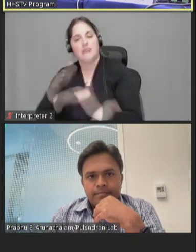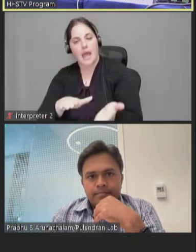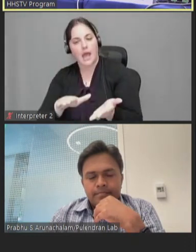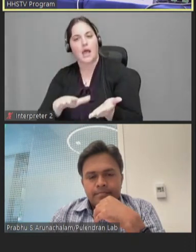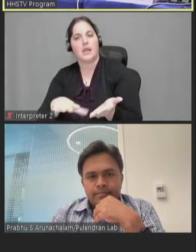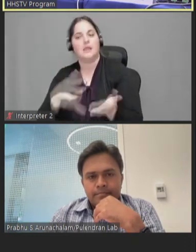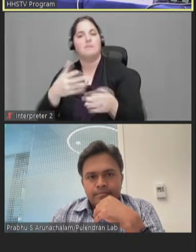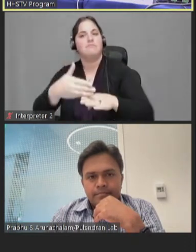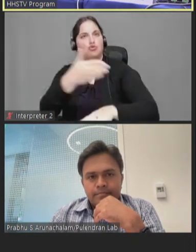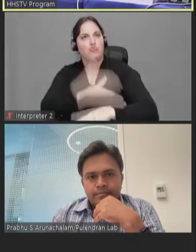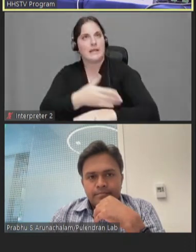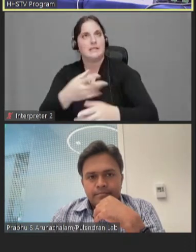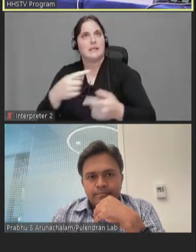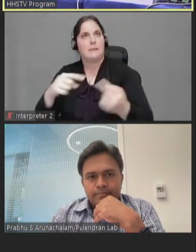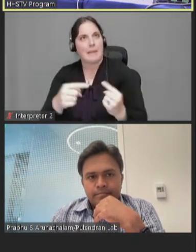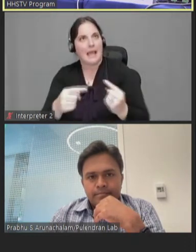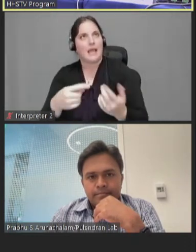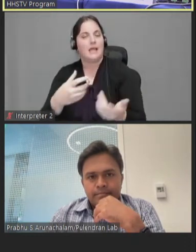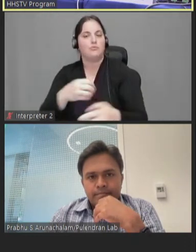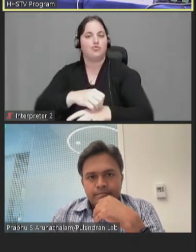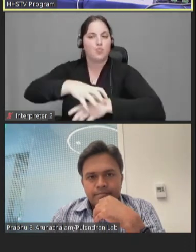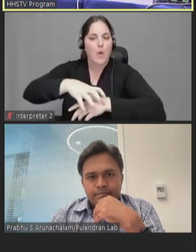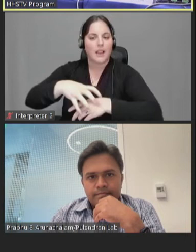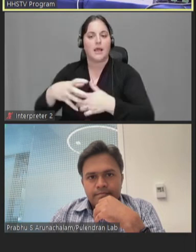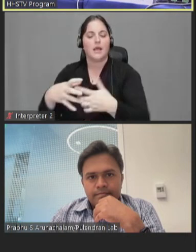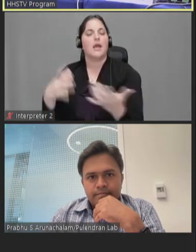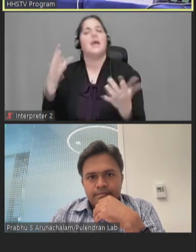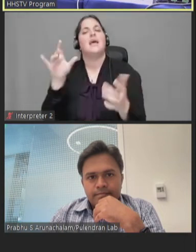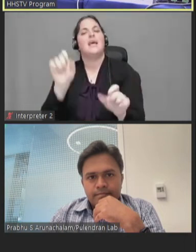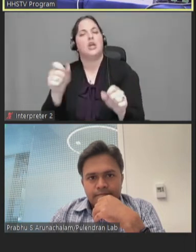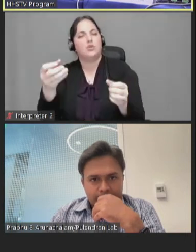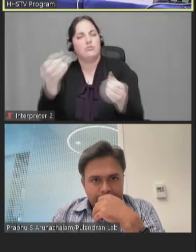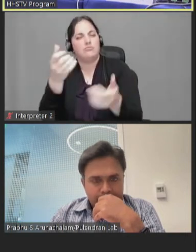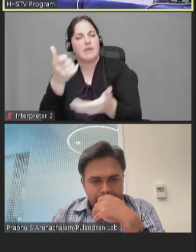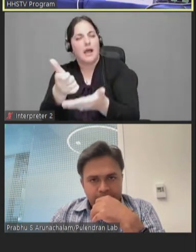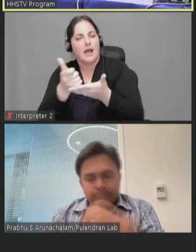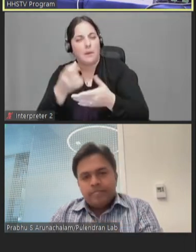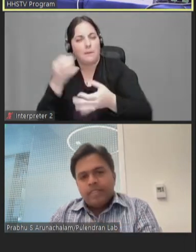swelling. Can you help explain why that would be beneficial, if I'm explaining to a patient